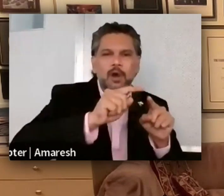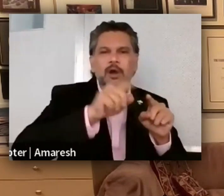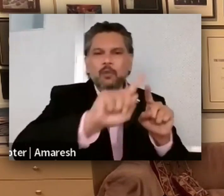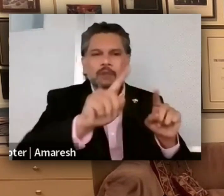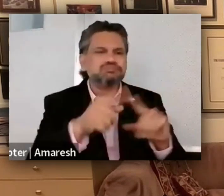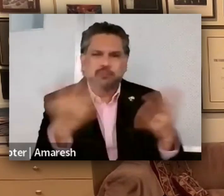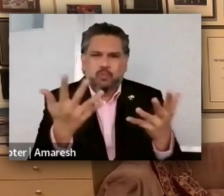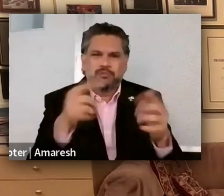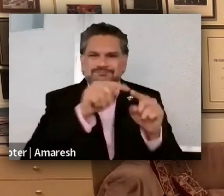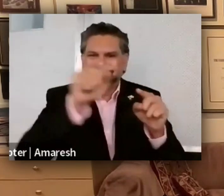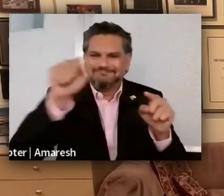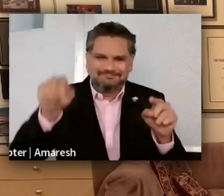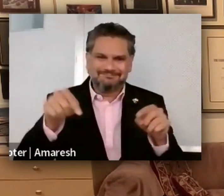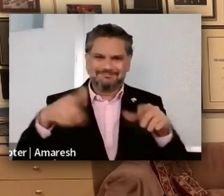thinks is going on in that scene.